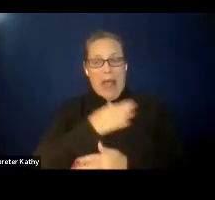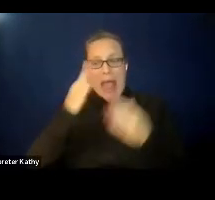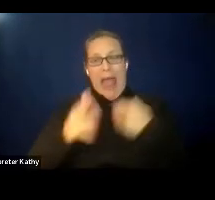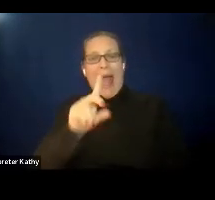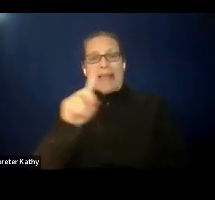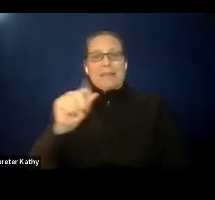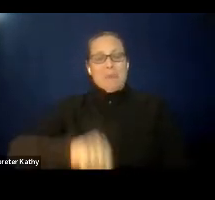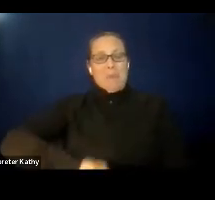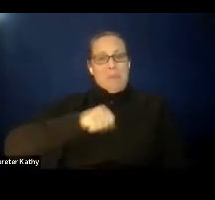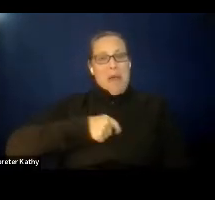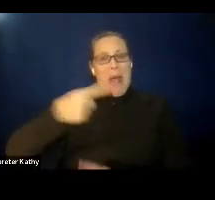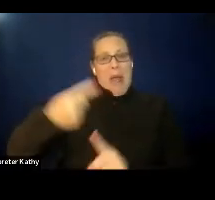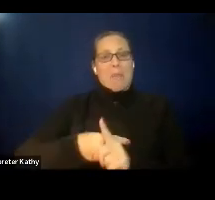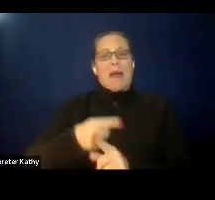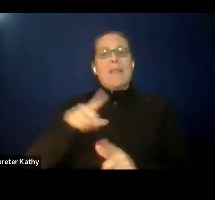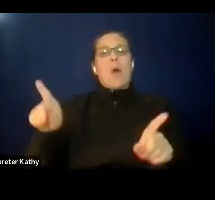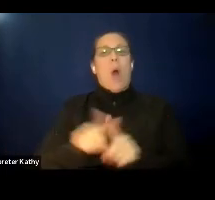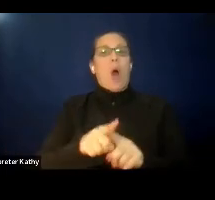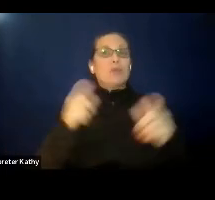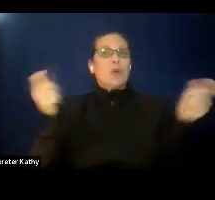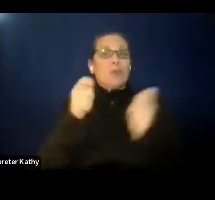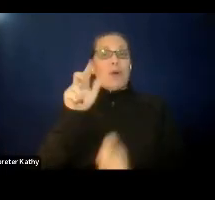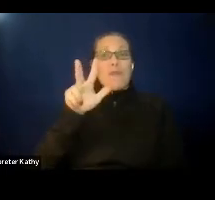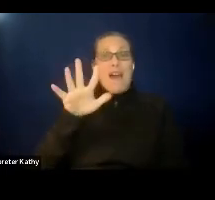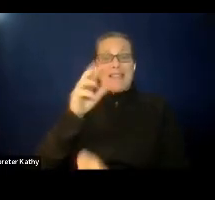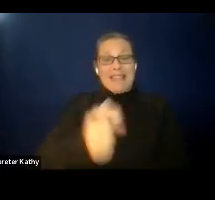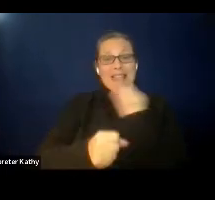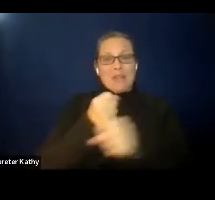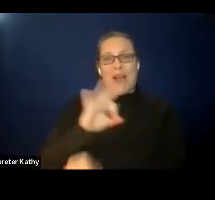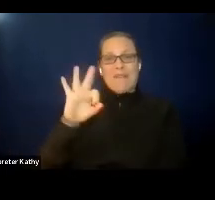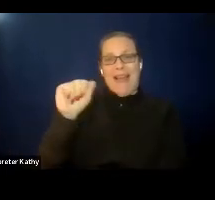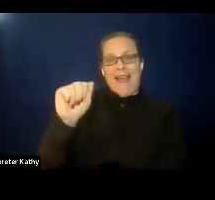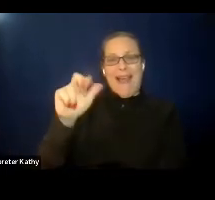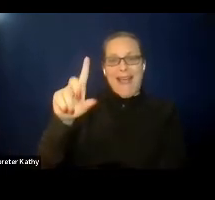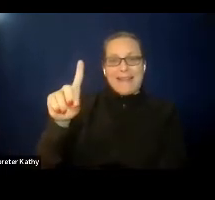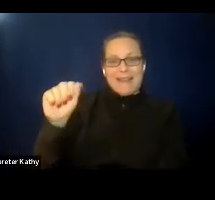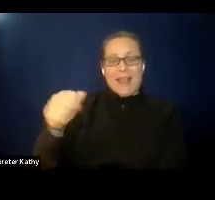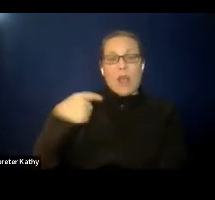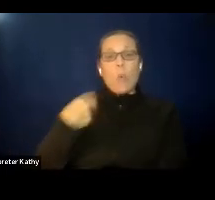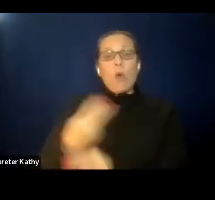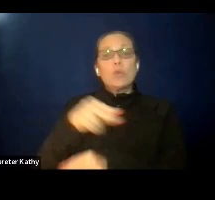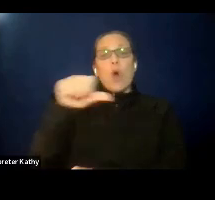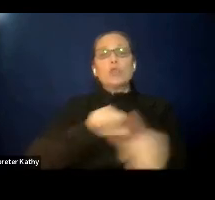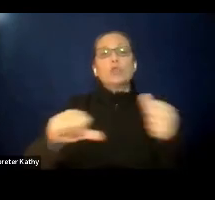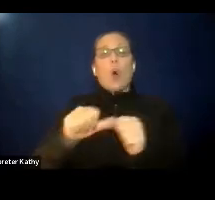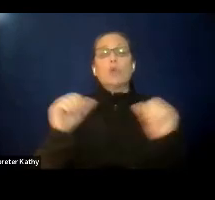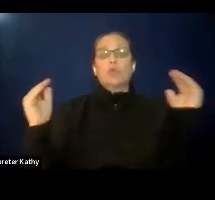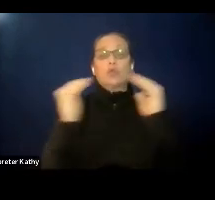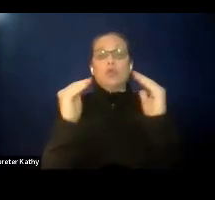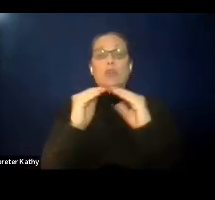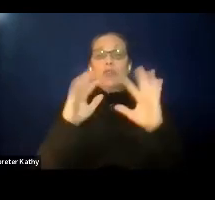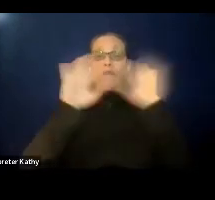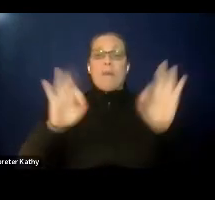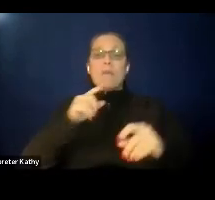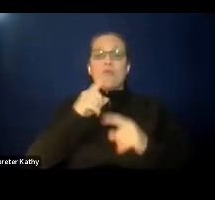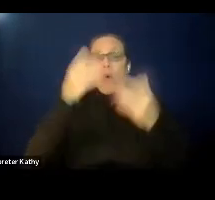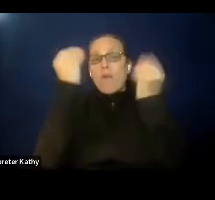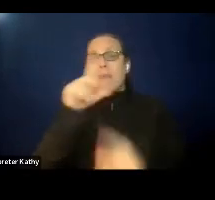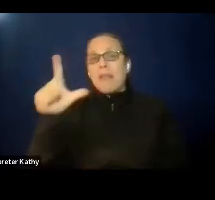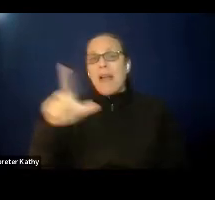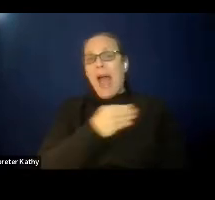So a very fitting topic today as we round out Disability Pride Month and